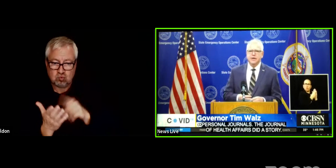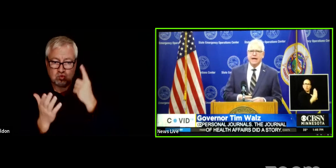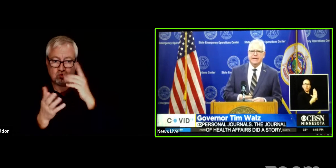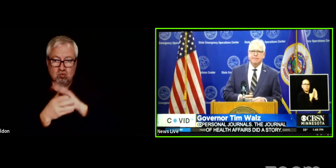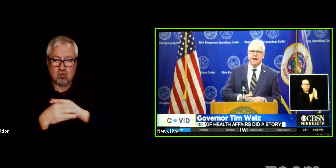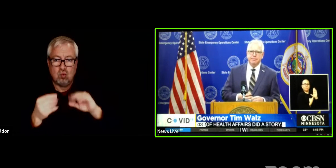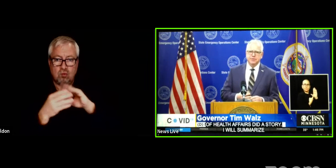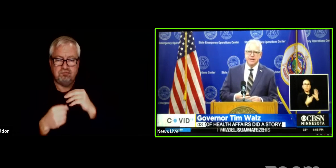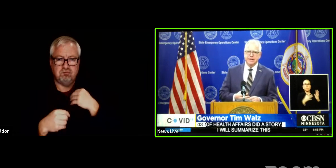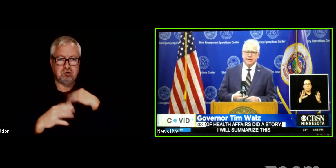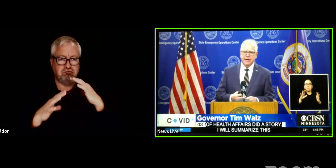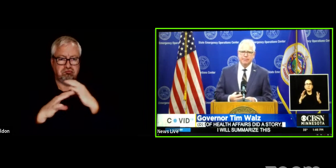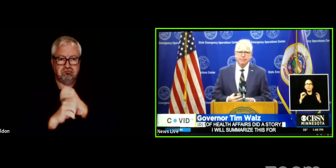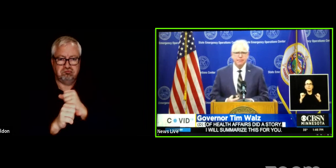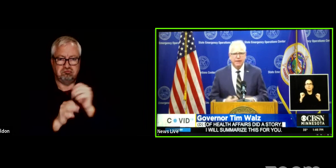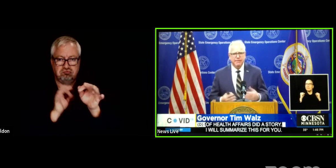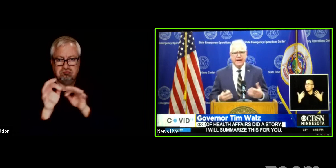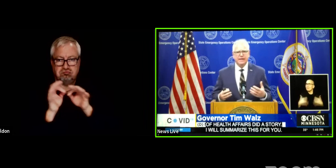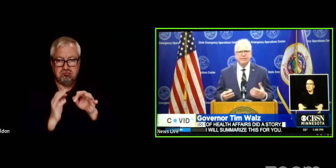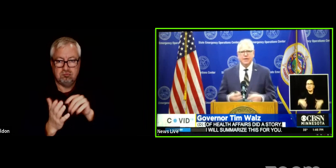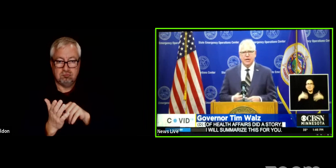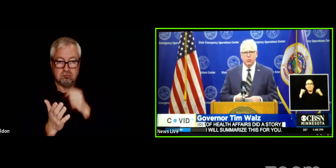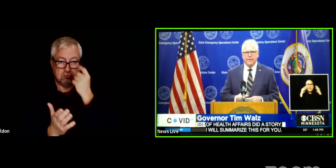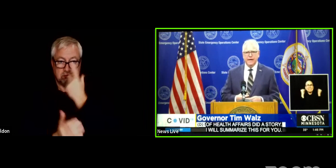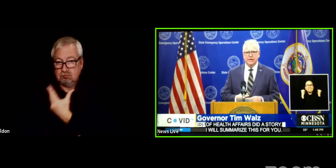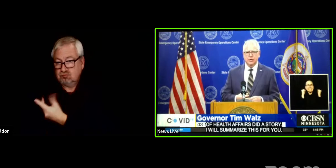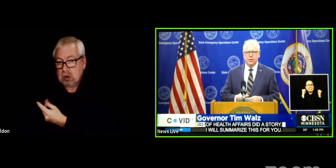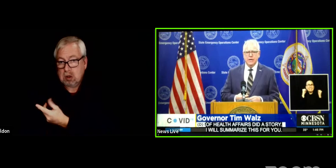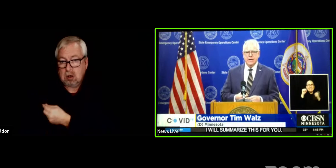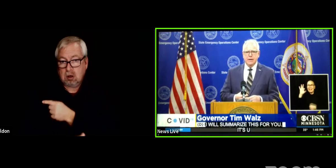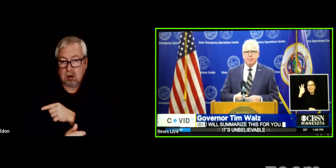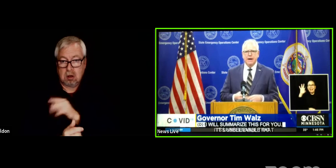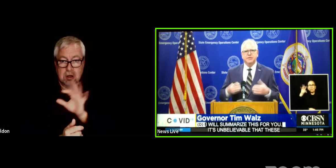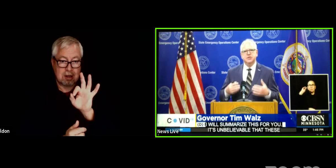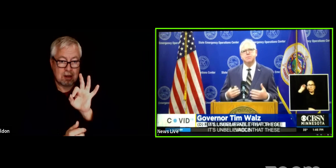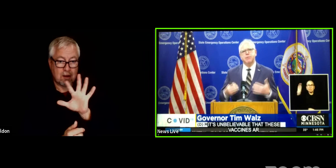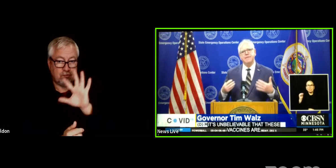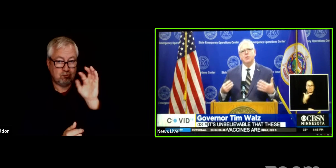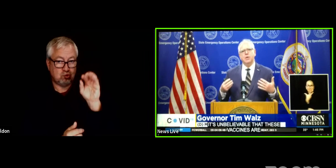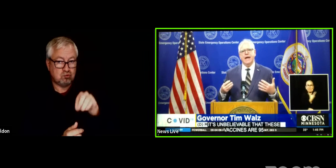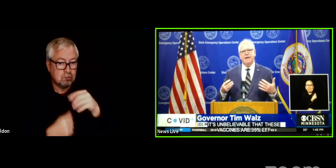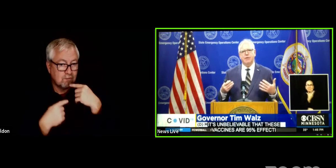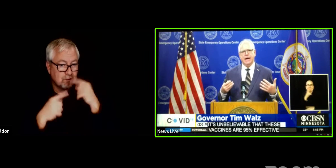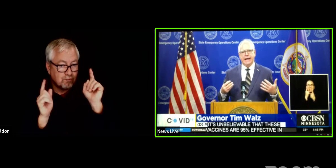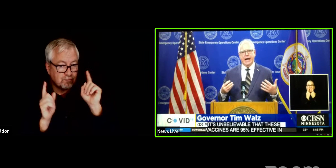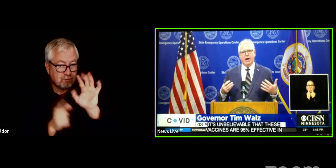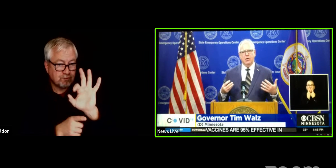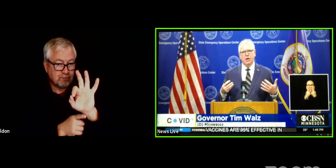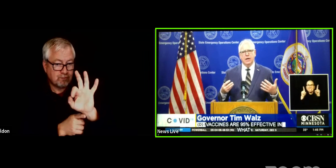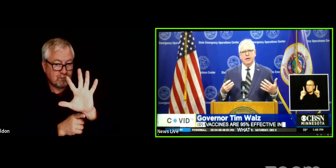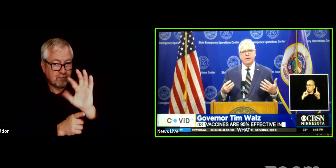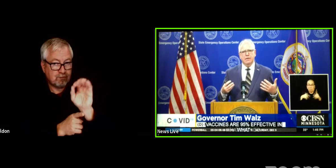ARE 95% EFFECTIVE IN WHAT THEY DO. BUT AT THE SPREAD THAT WE HAVE RIGHT NOW,